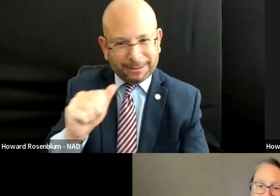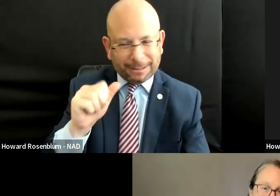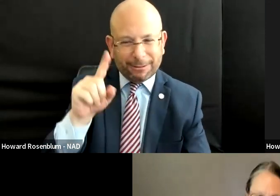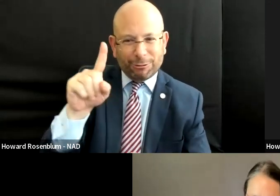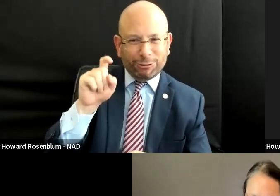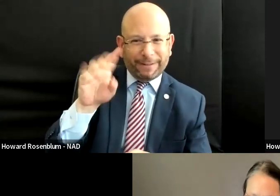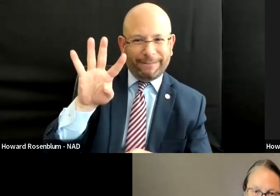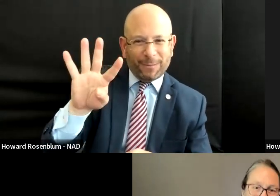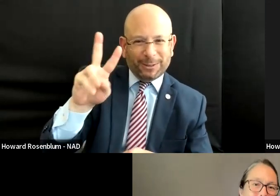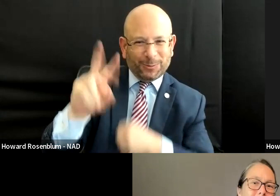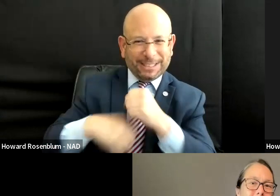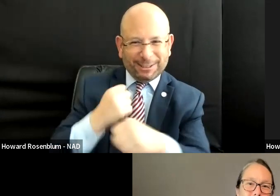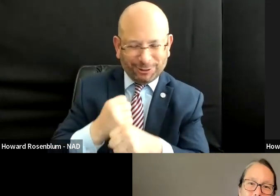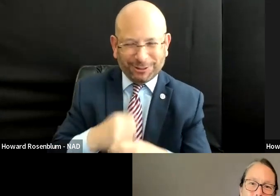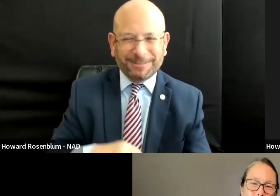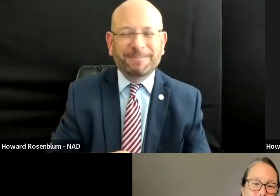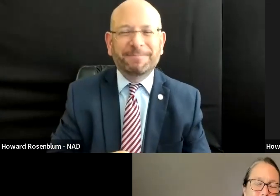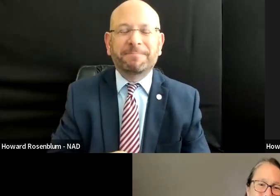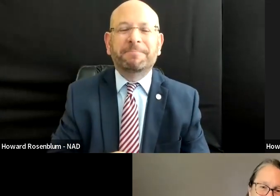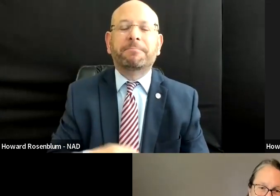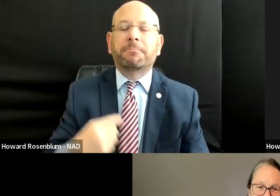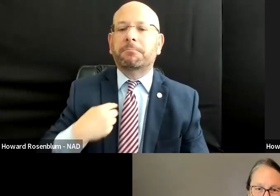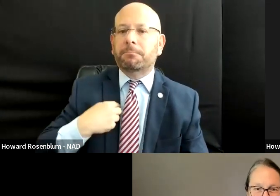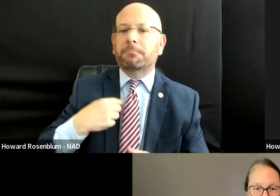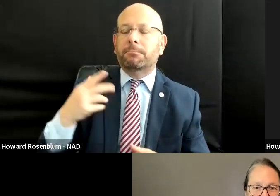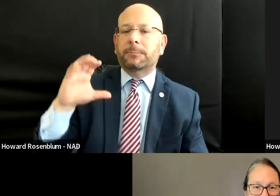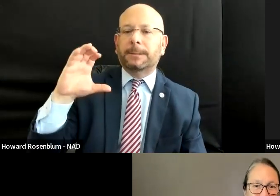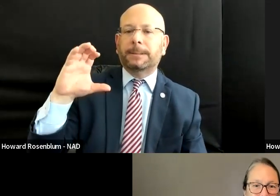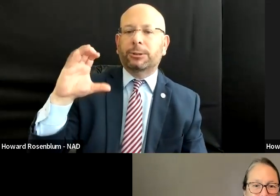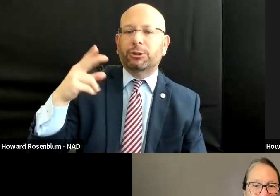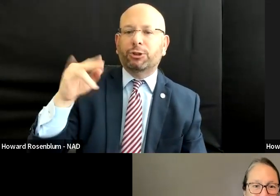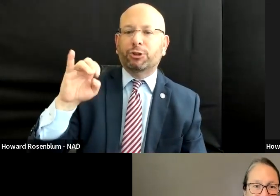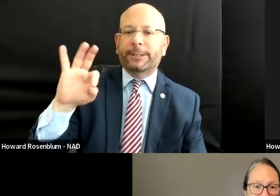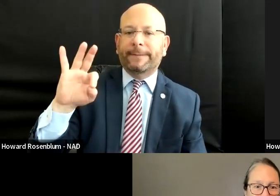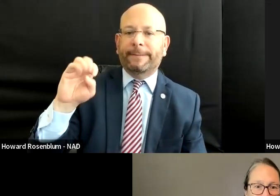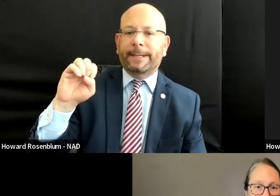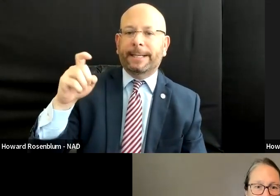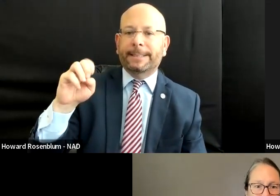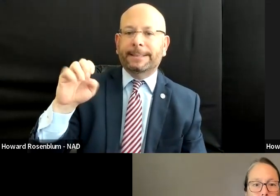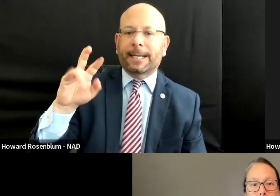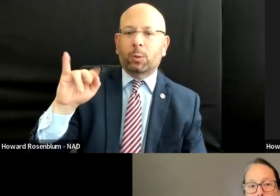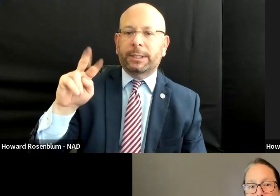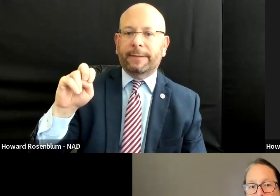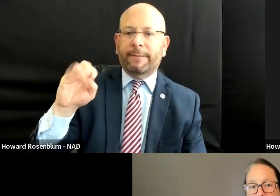on the Power Point here. We were established in 1880. I have only been working there for 11